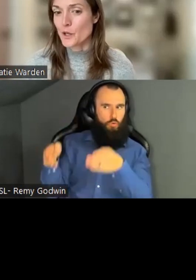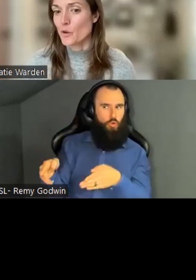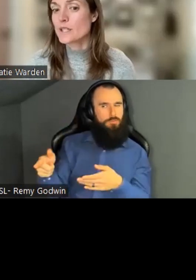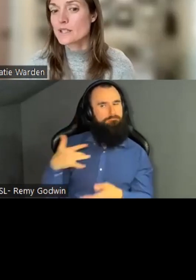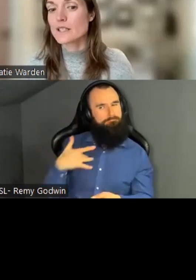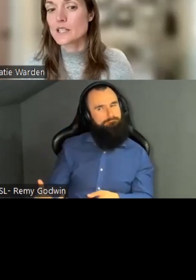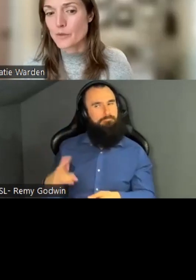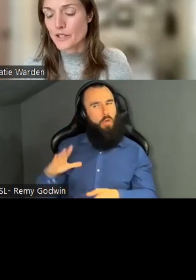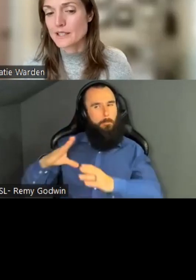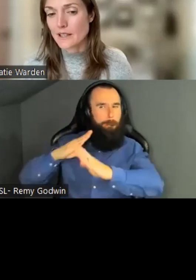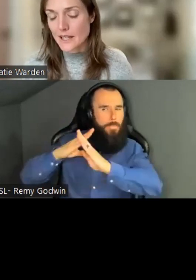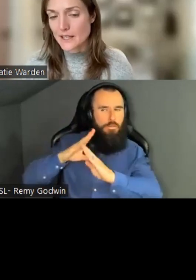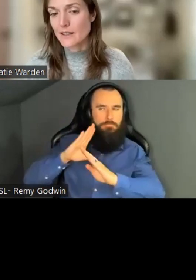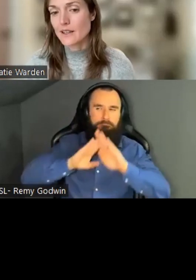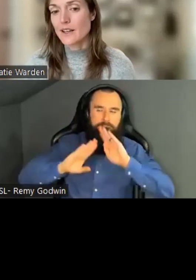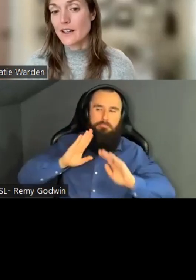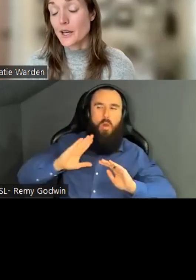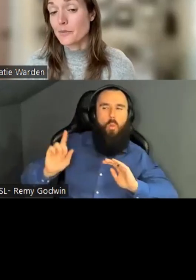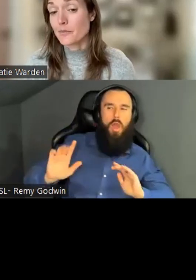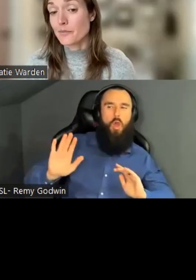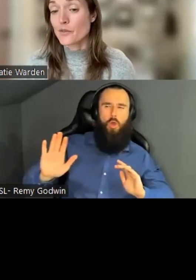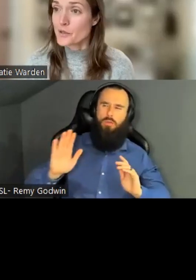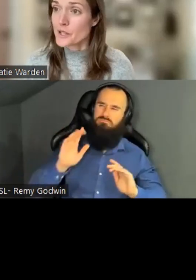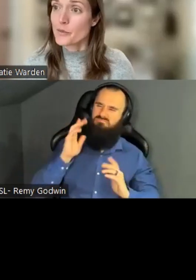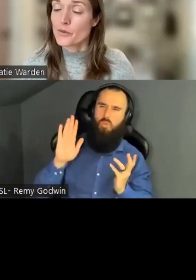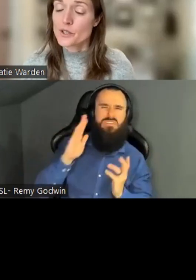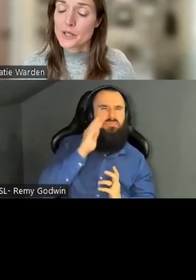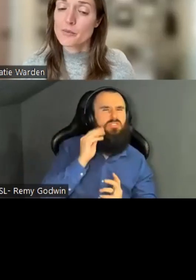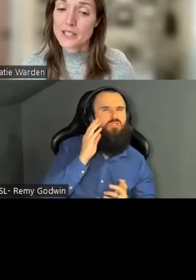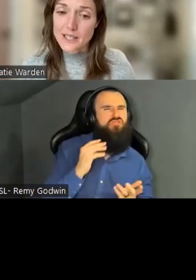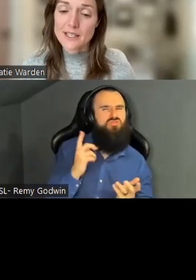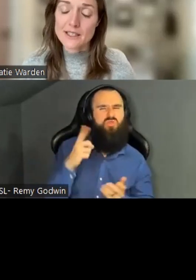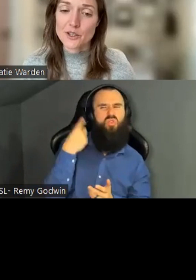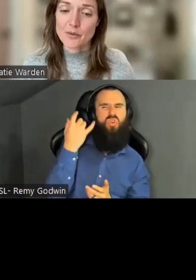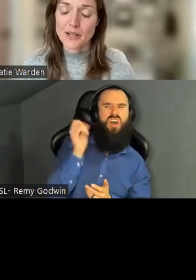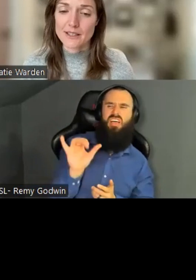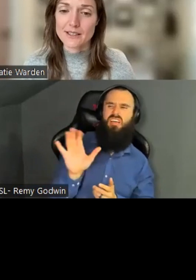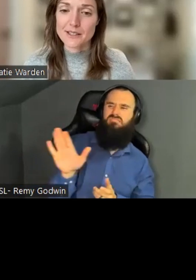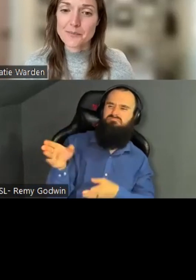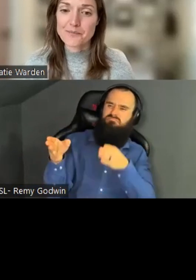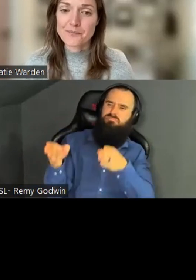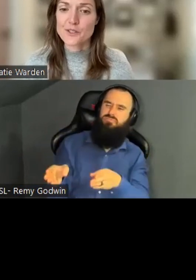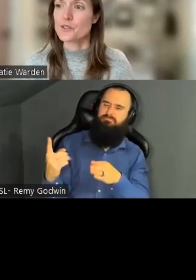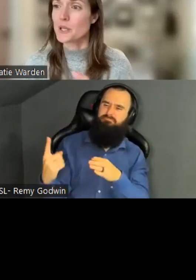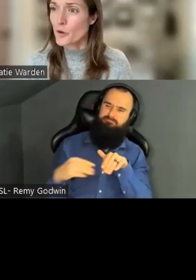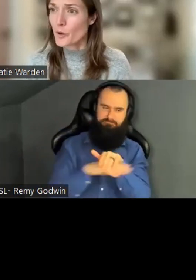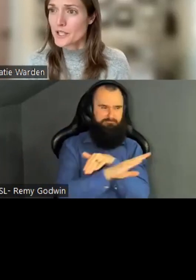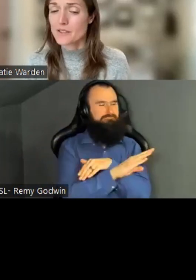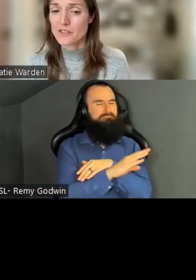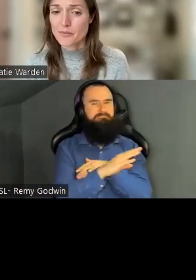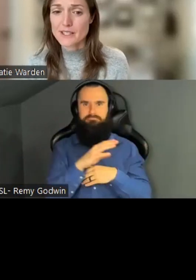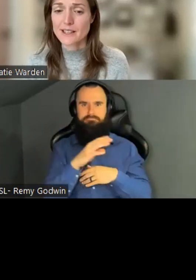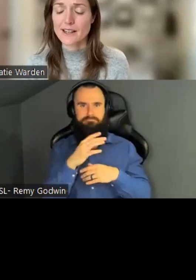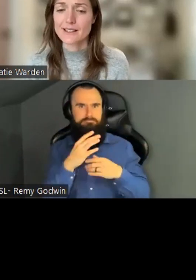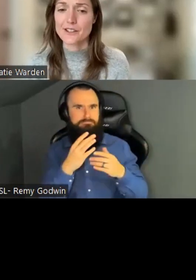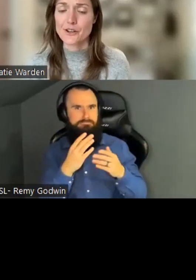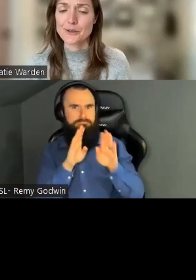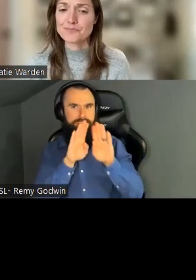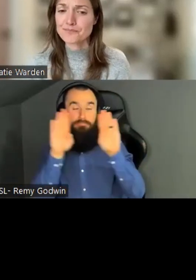Kind of what's the experience like for someone attending your practice. So some questions from this guidance are,